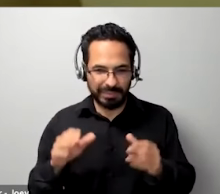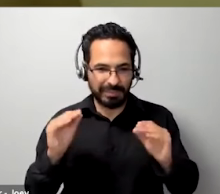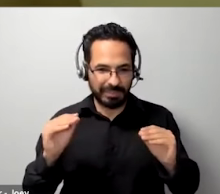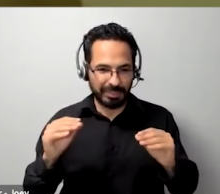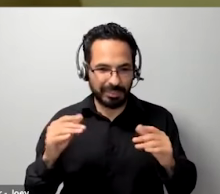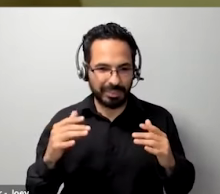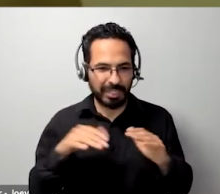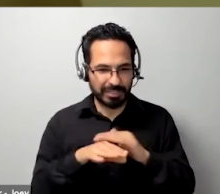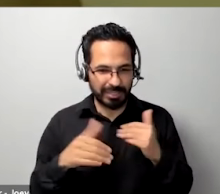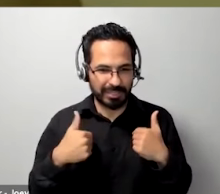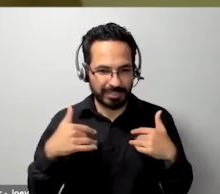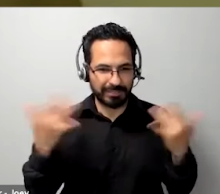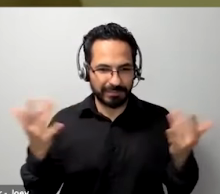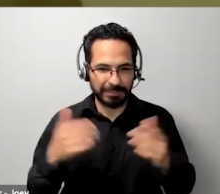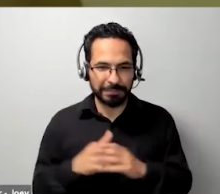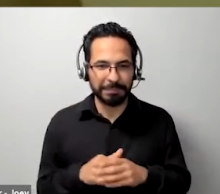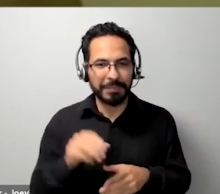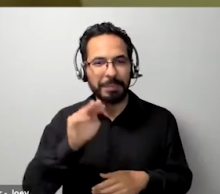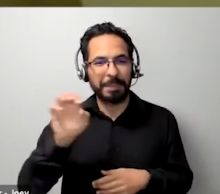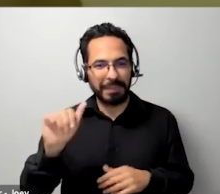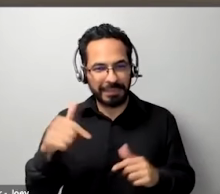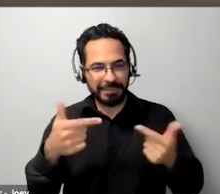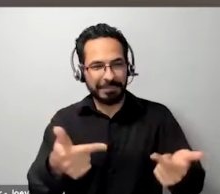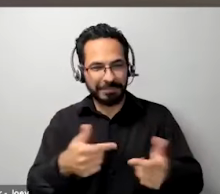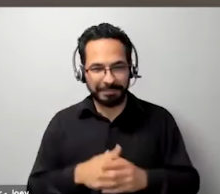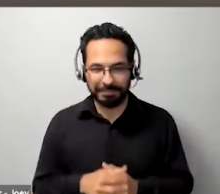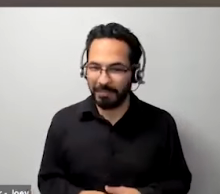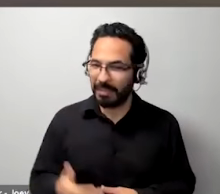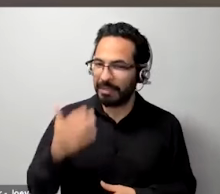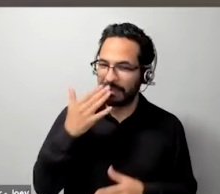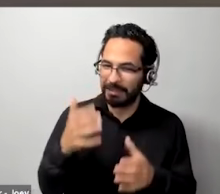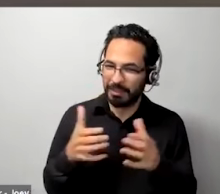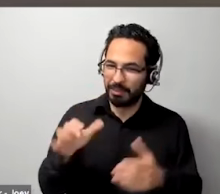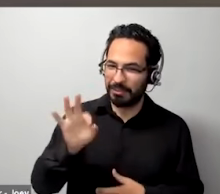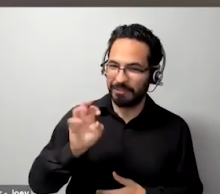All right, Meena, I'm gonna send it back to you. Thank you so much, Fred, for sharing that.